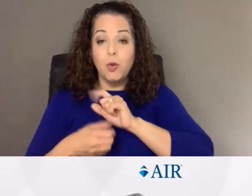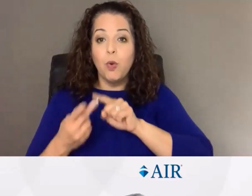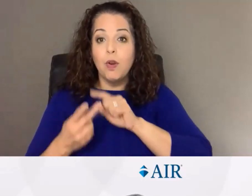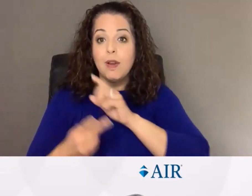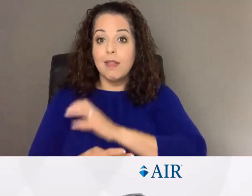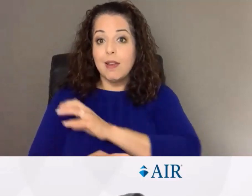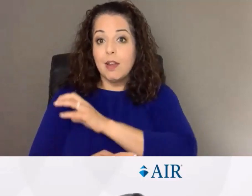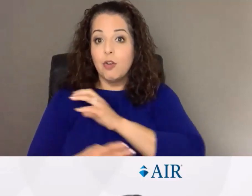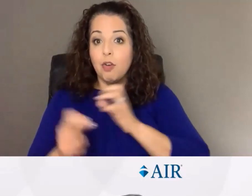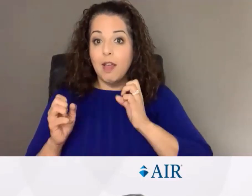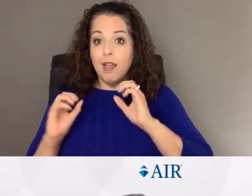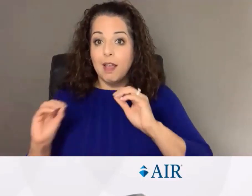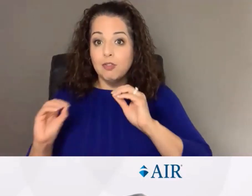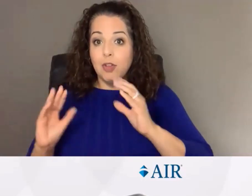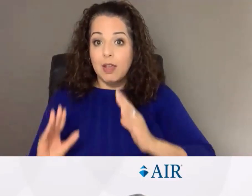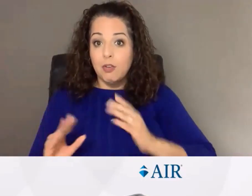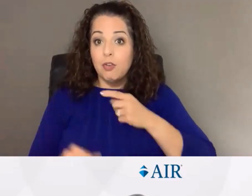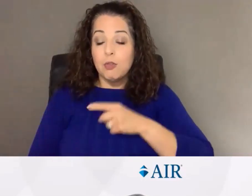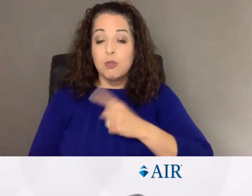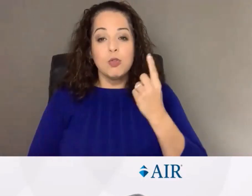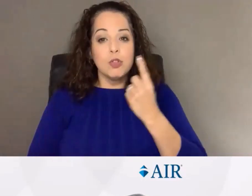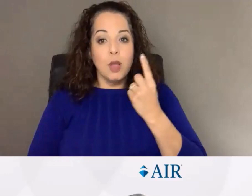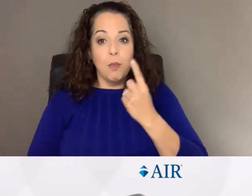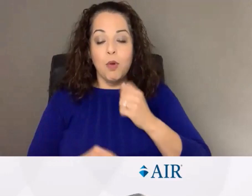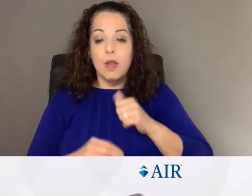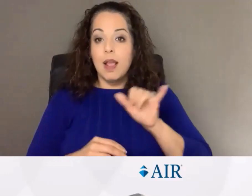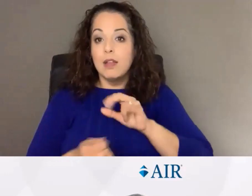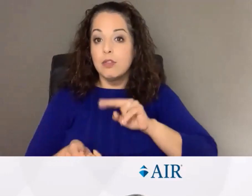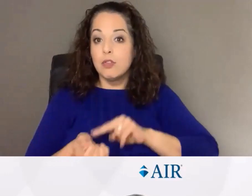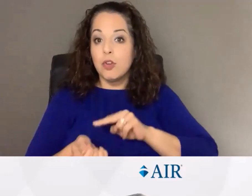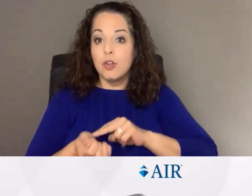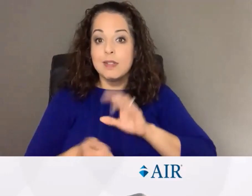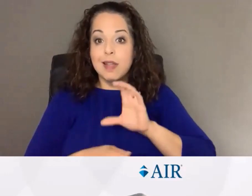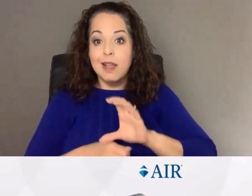So someone as a nurse case manager or a clinical educator,